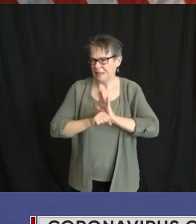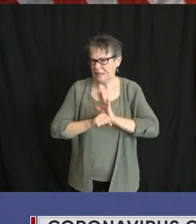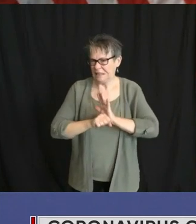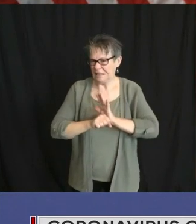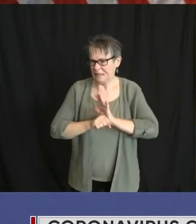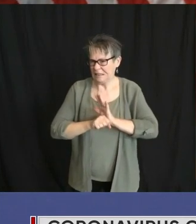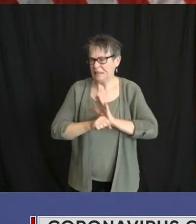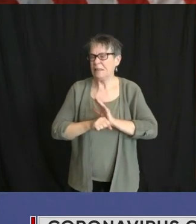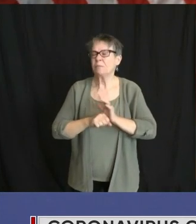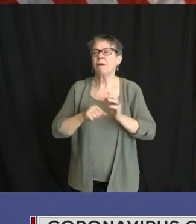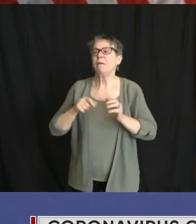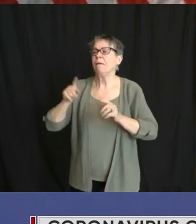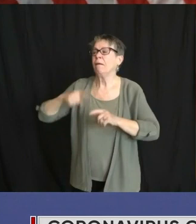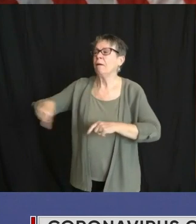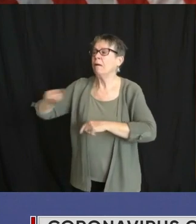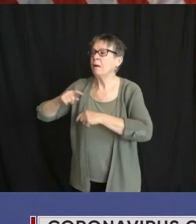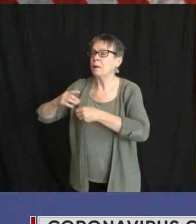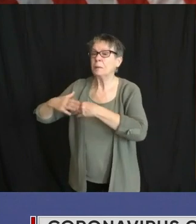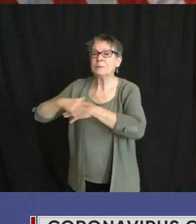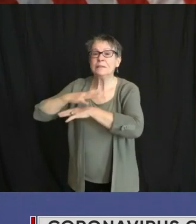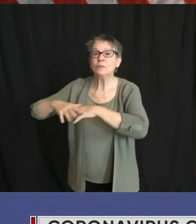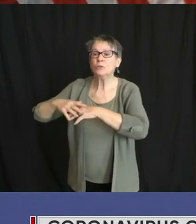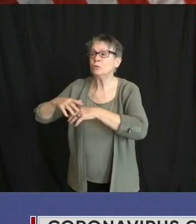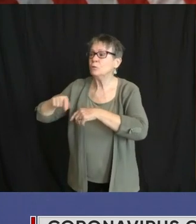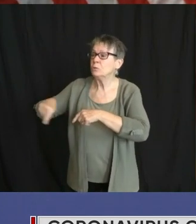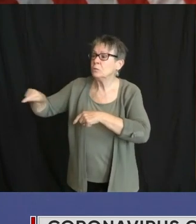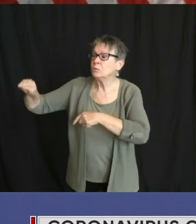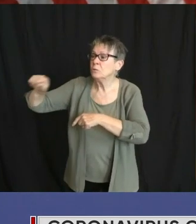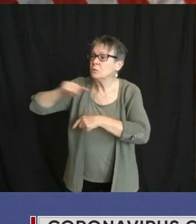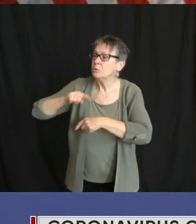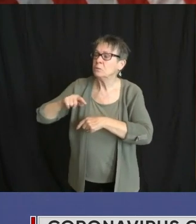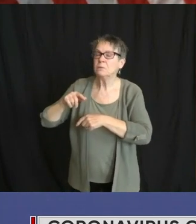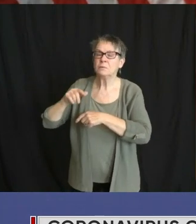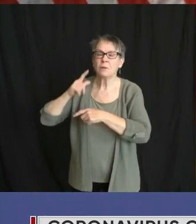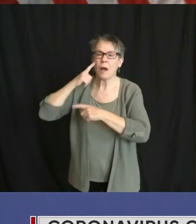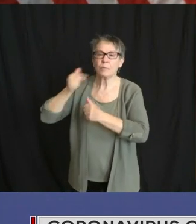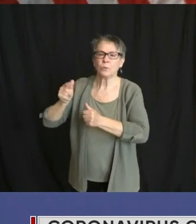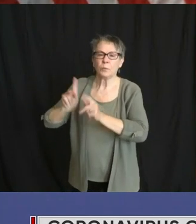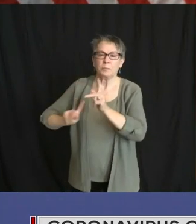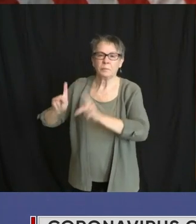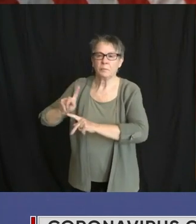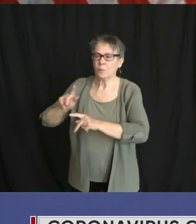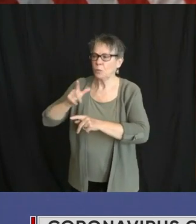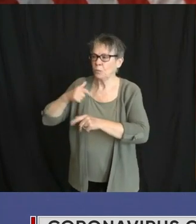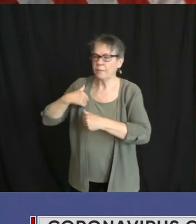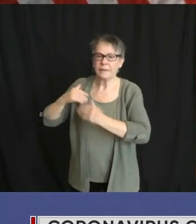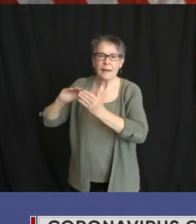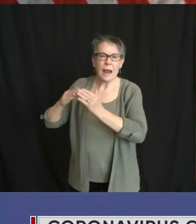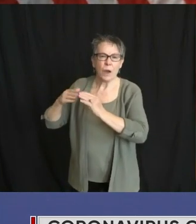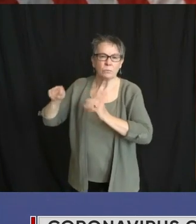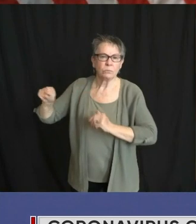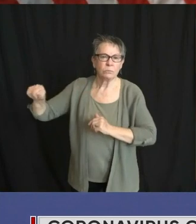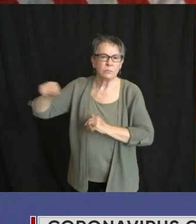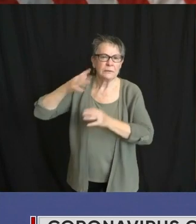DEPARTMENT HAS SHOT THROUGH AN